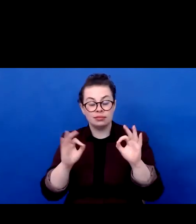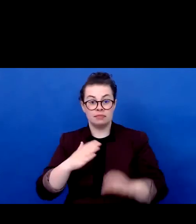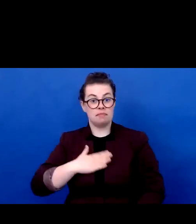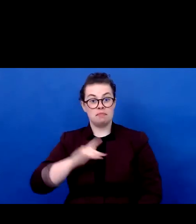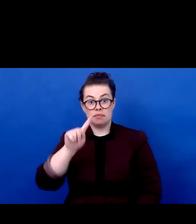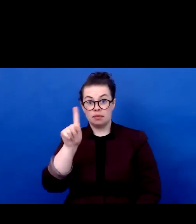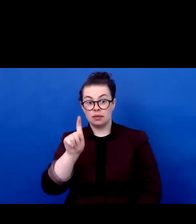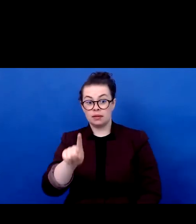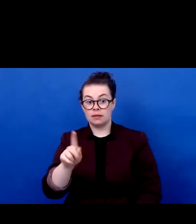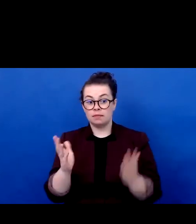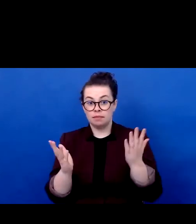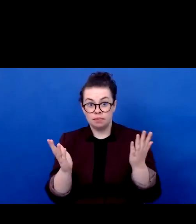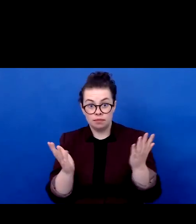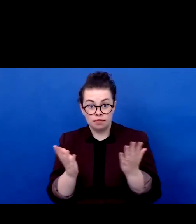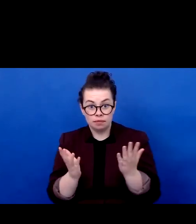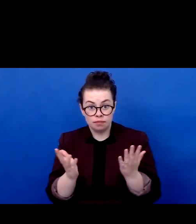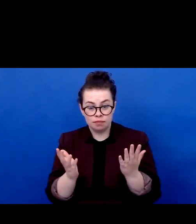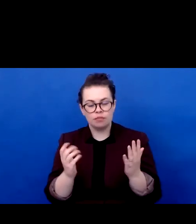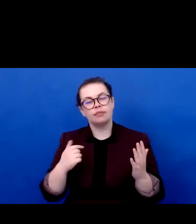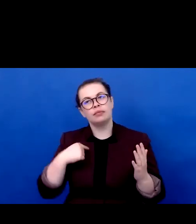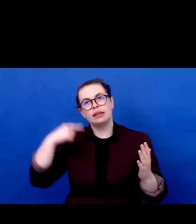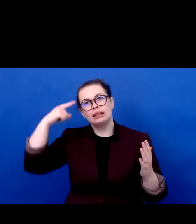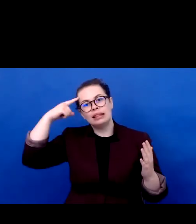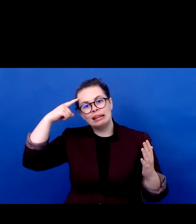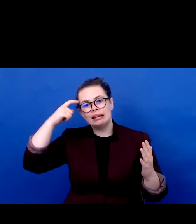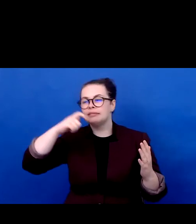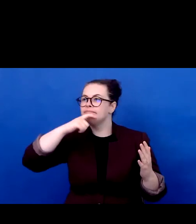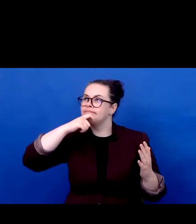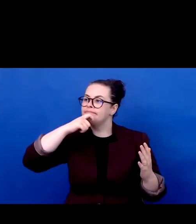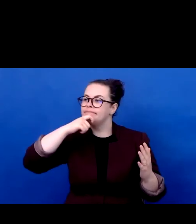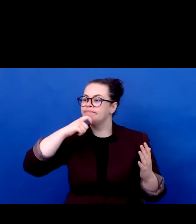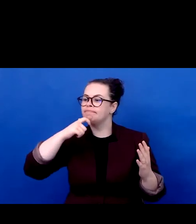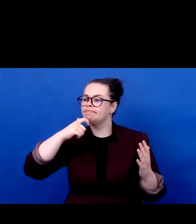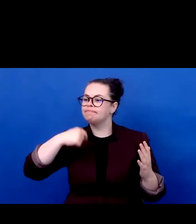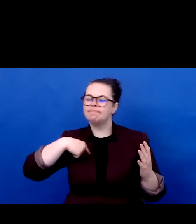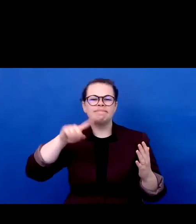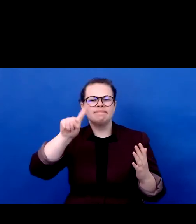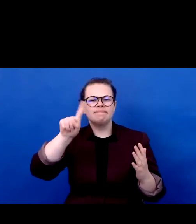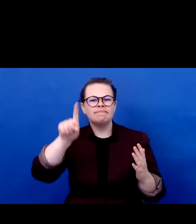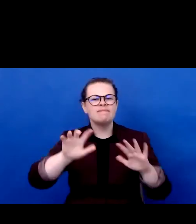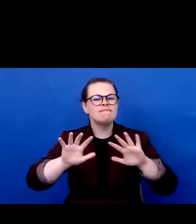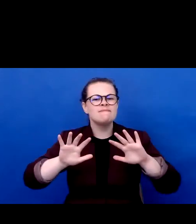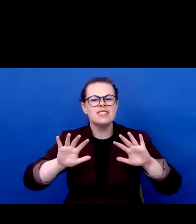how do you think that we can completely measure uh the affordances that technology provided